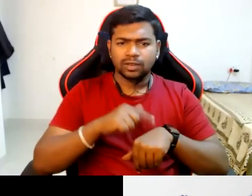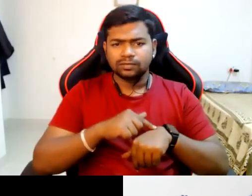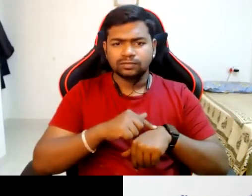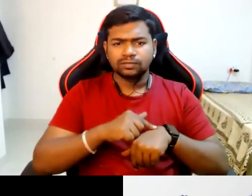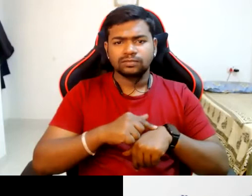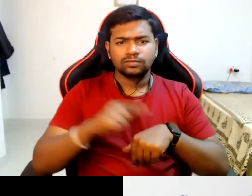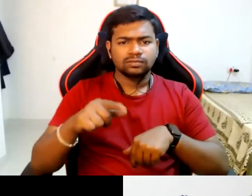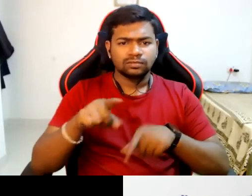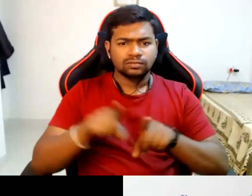under confident and extremely depressed.